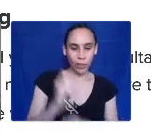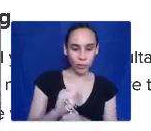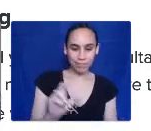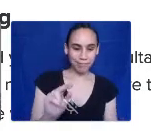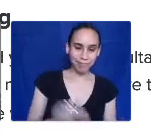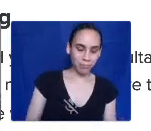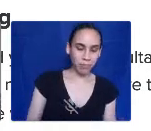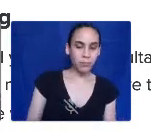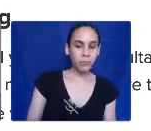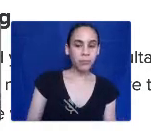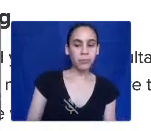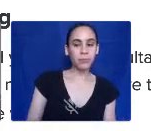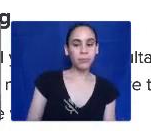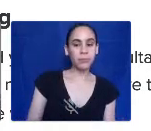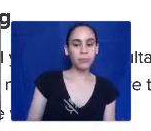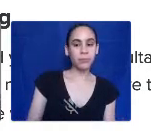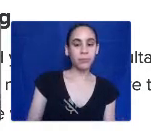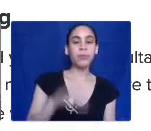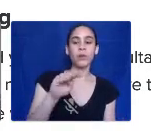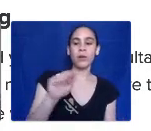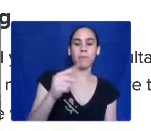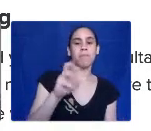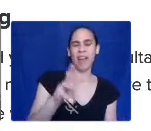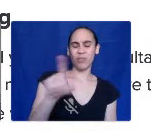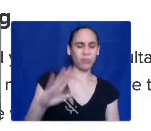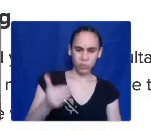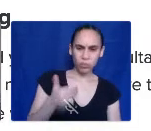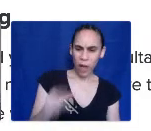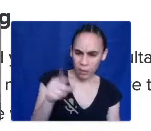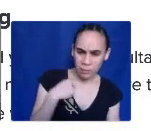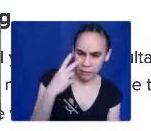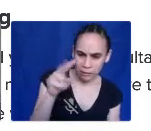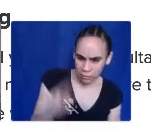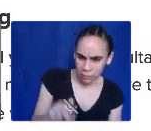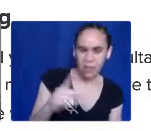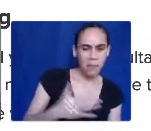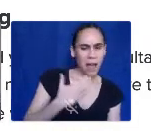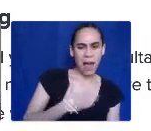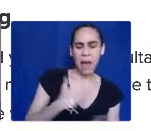um matthew you're so welcome you're so welcome i'm happy to help this is what i love doing so